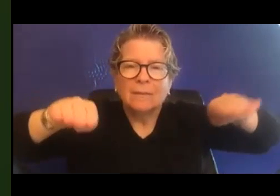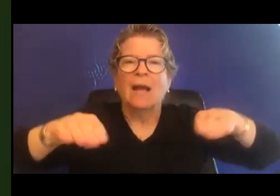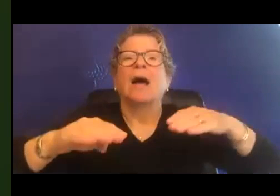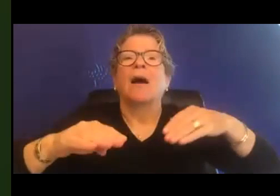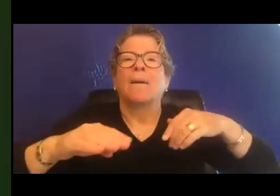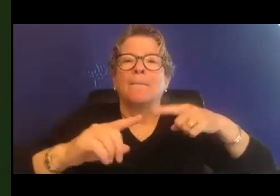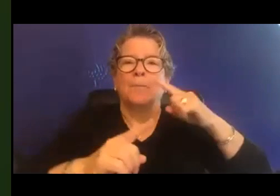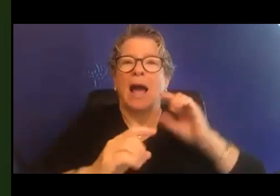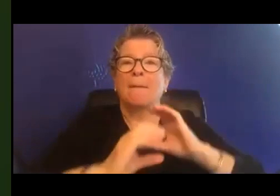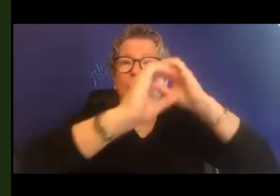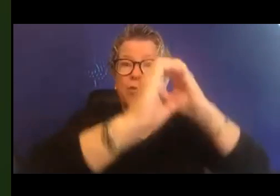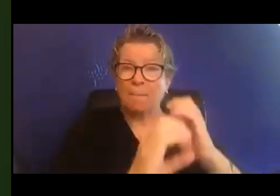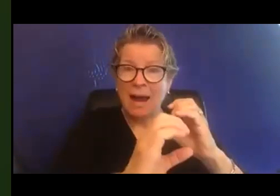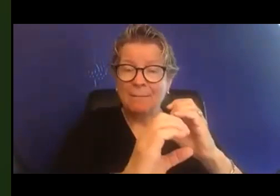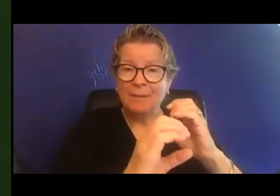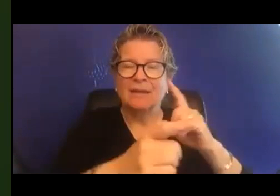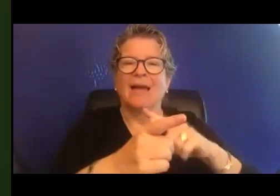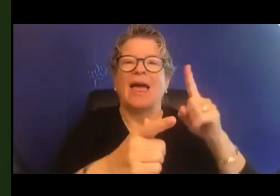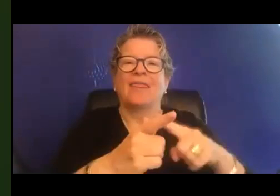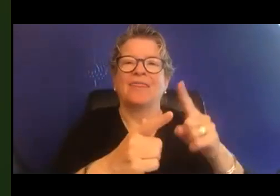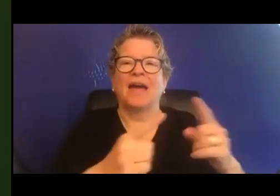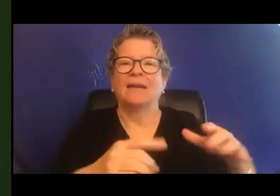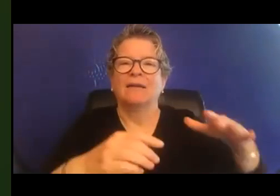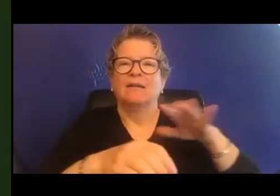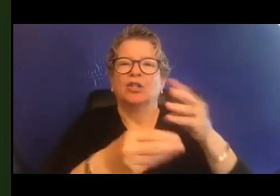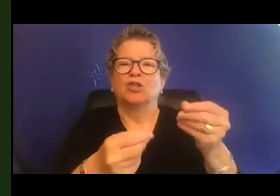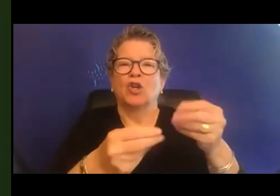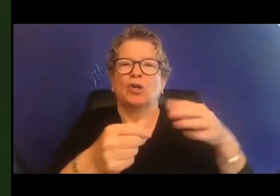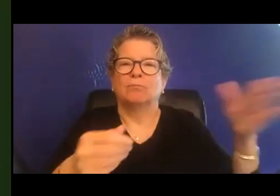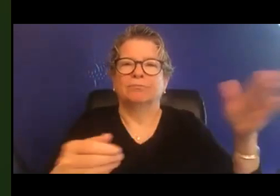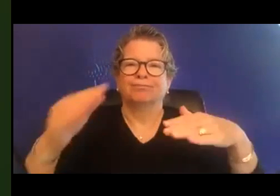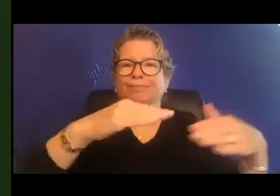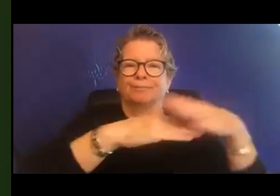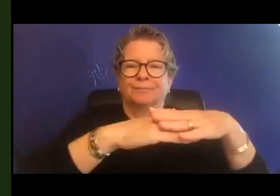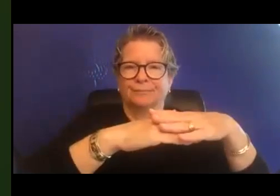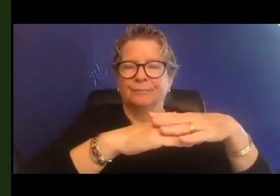pipe at the bottom, back fills up to the finished frame.